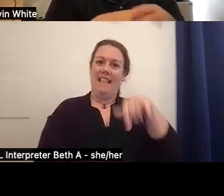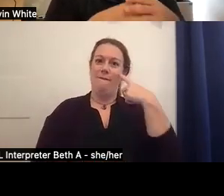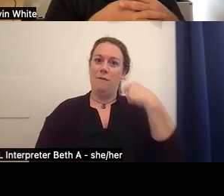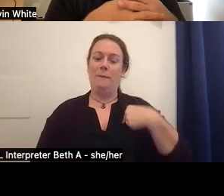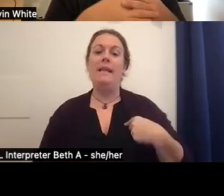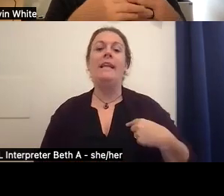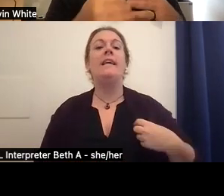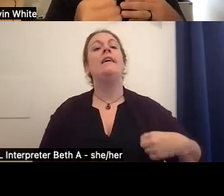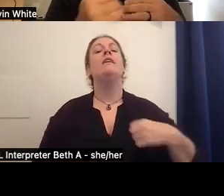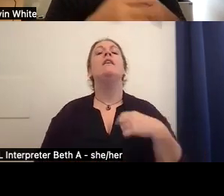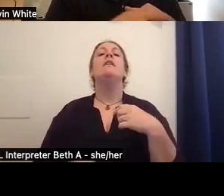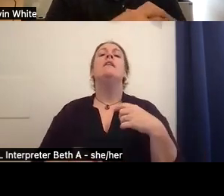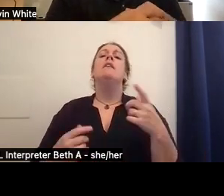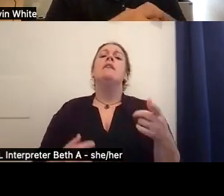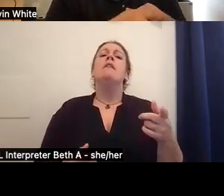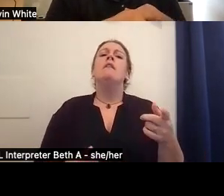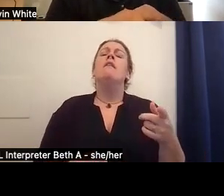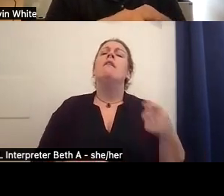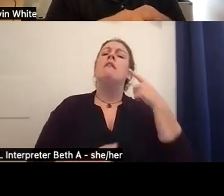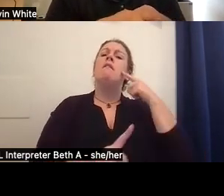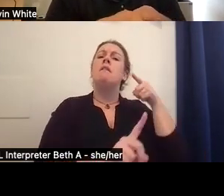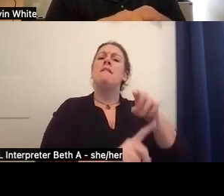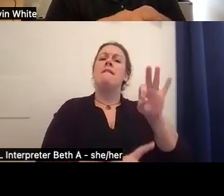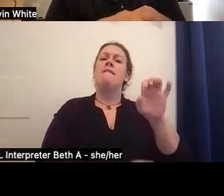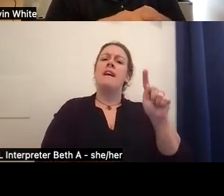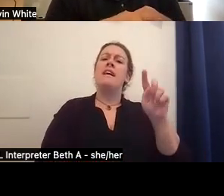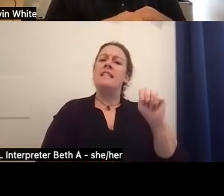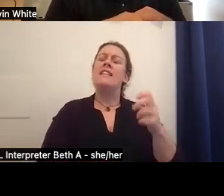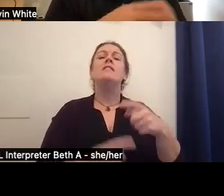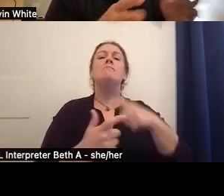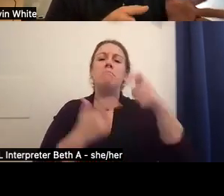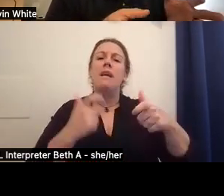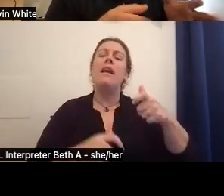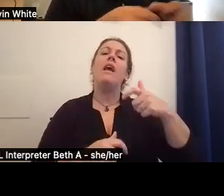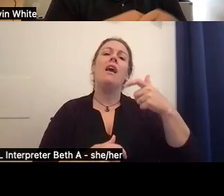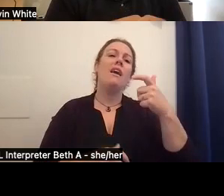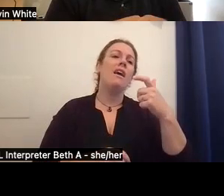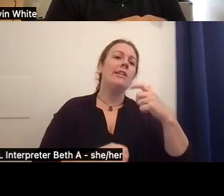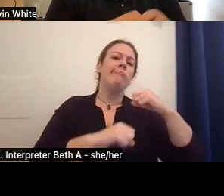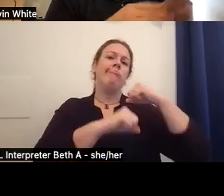but there's also a big note of this in academic gatekeeping, because it is a fair thing to say,